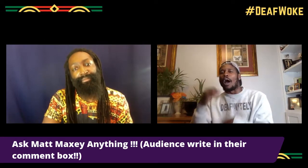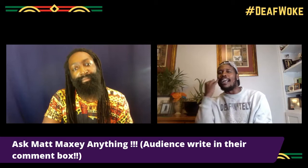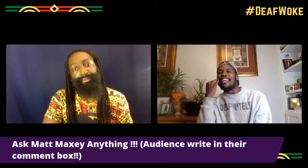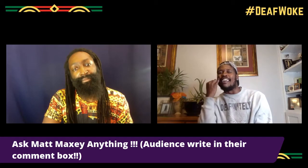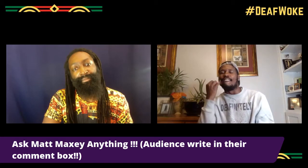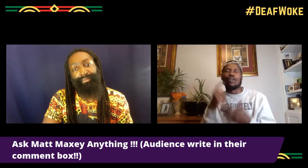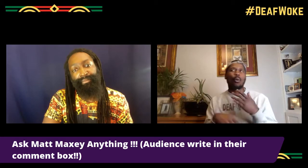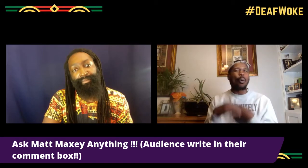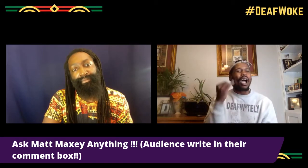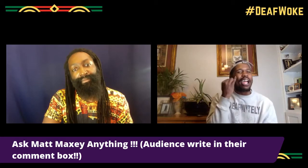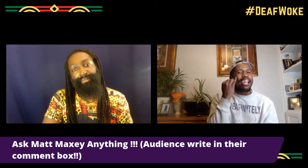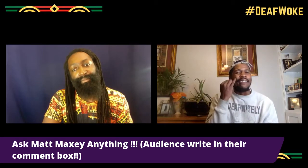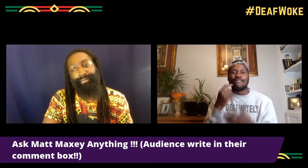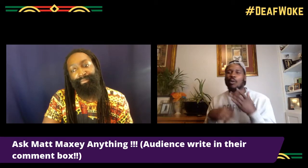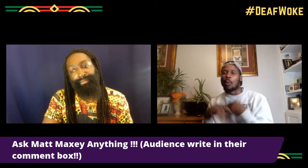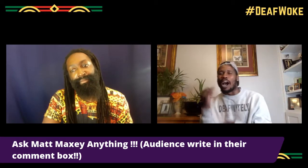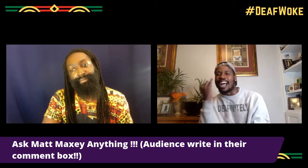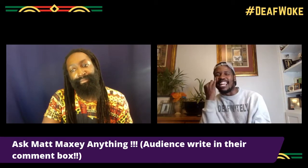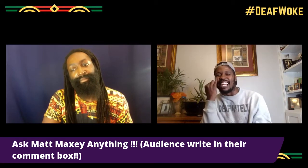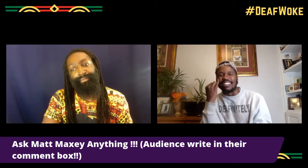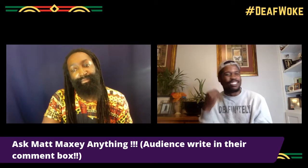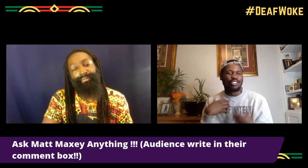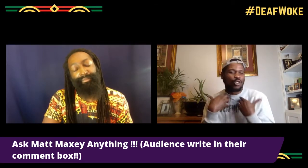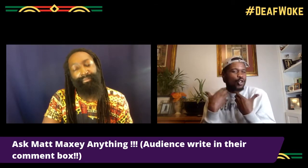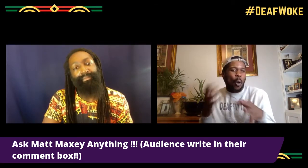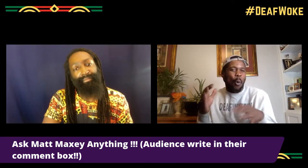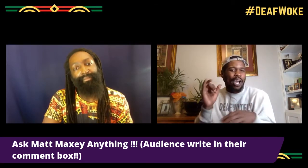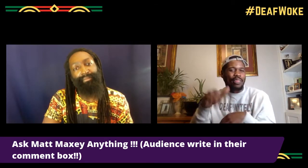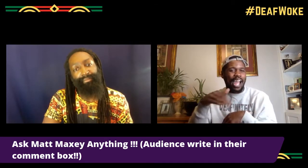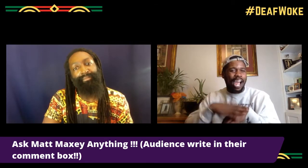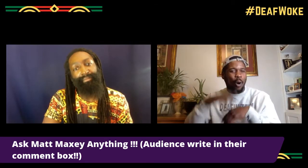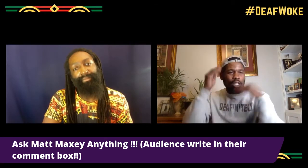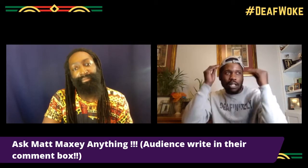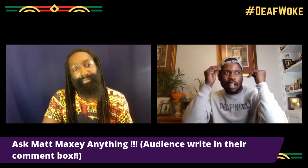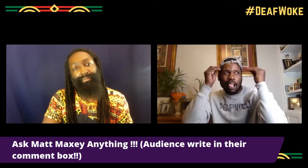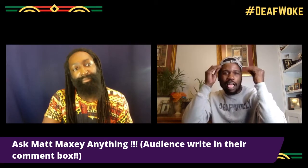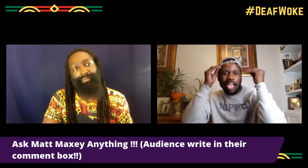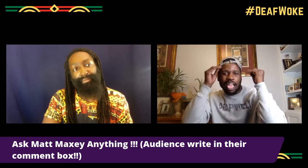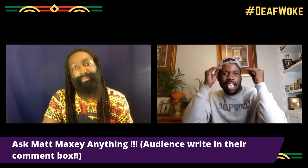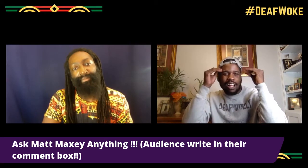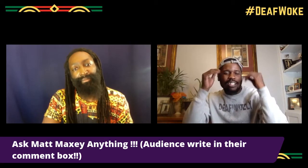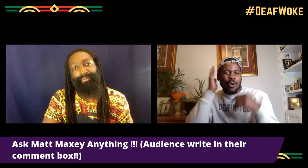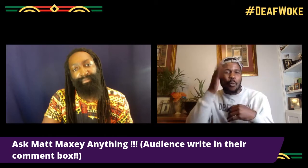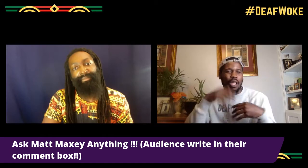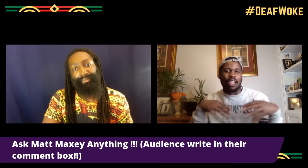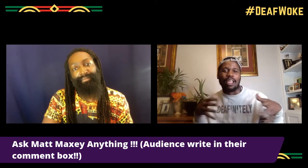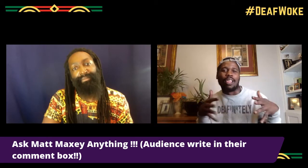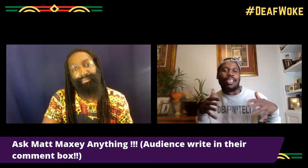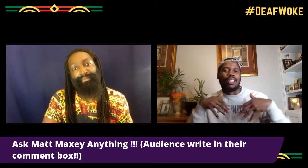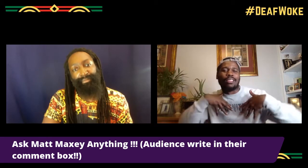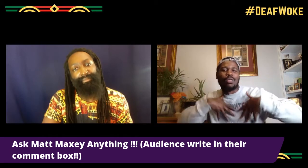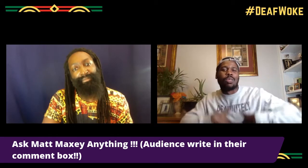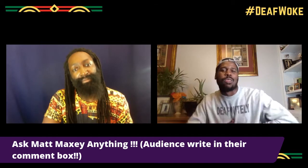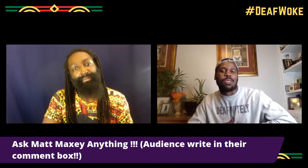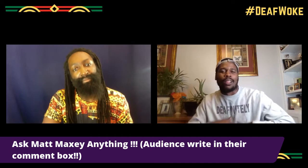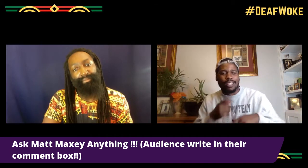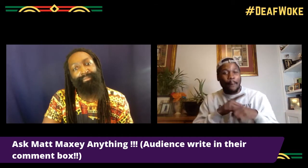Instead of wondering what if, what if. Just do it. Just so it don't wallow over it.